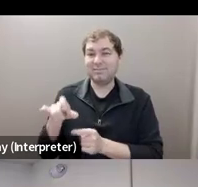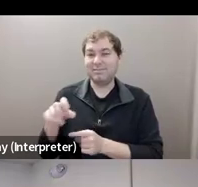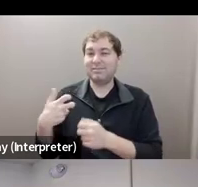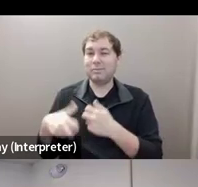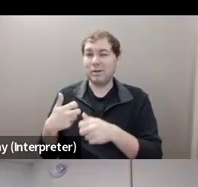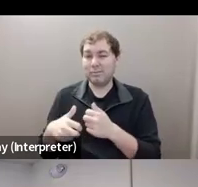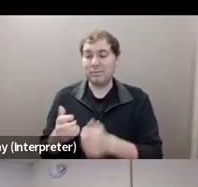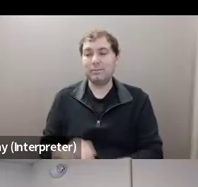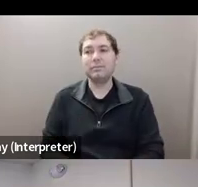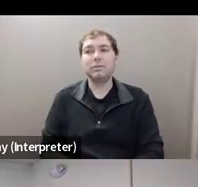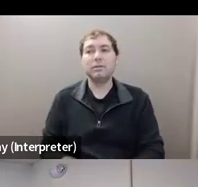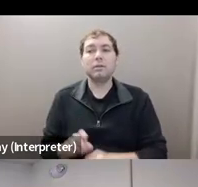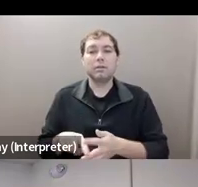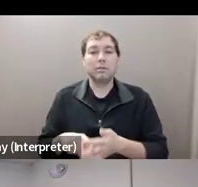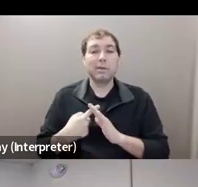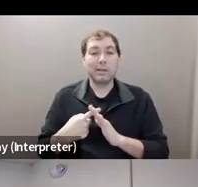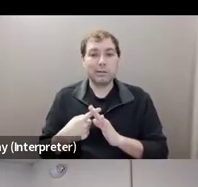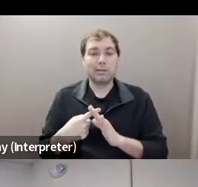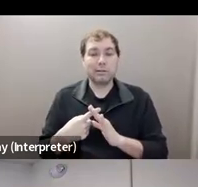Pam Davies: In the beginning, when we 1st came here,